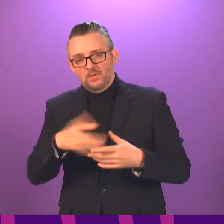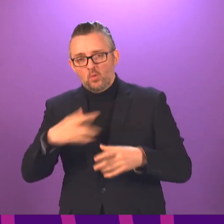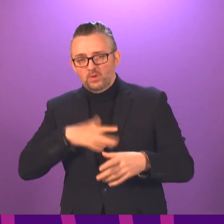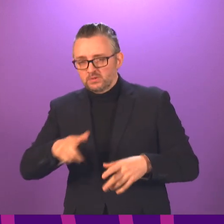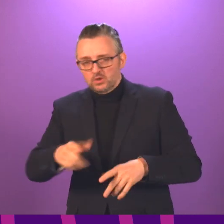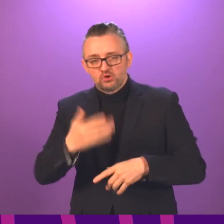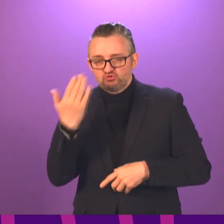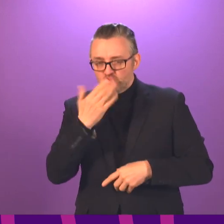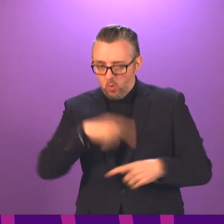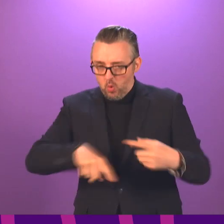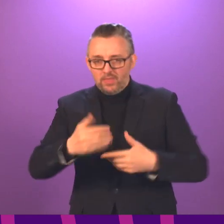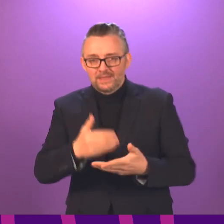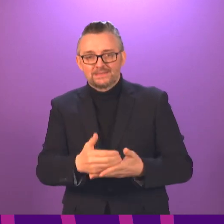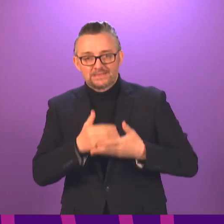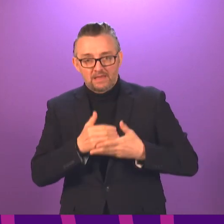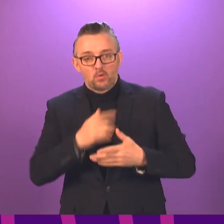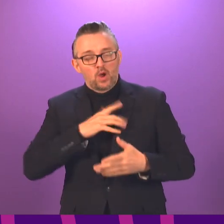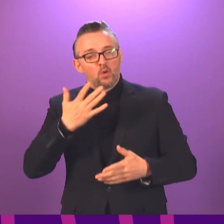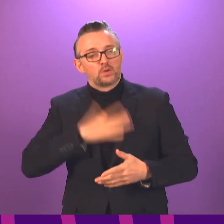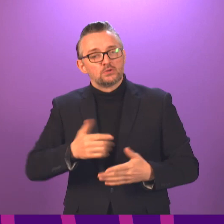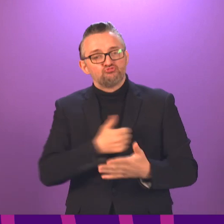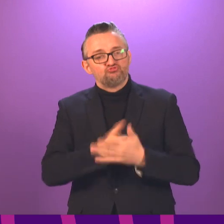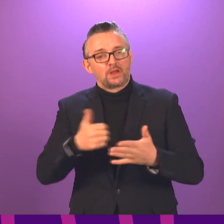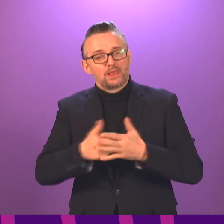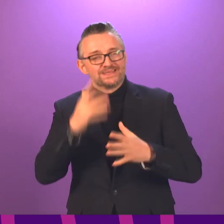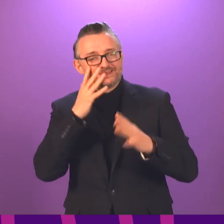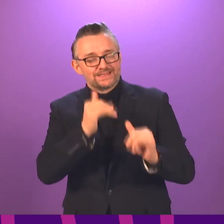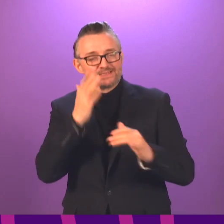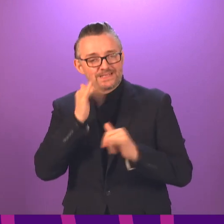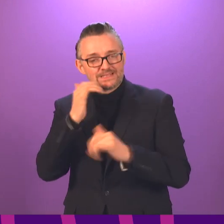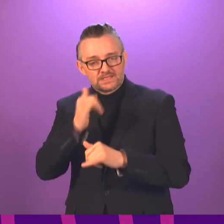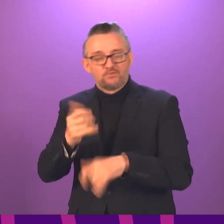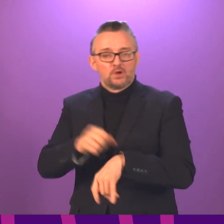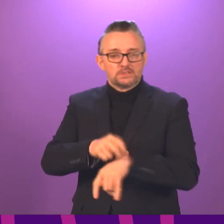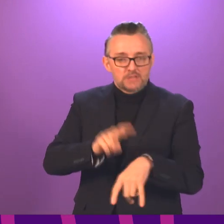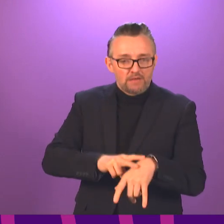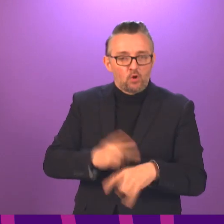for regular testing for staff and senior pupils. Parliament voted in support of our proposals